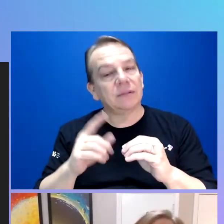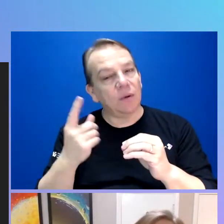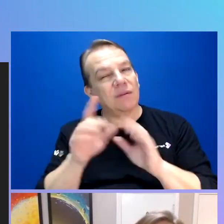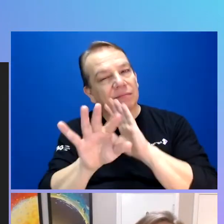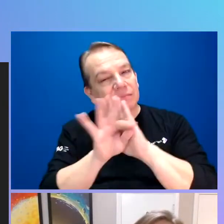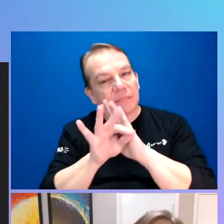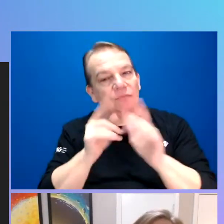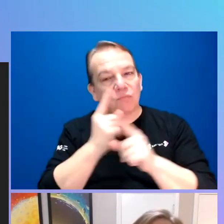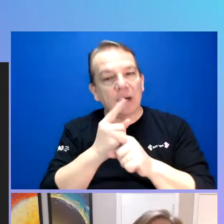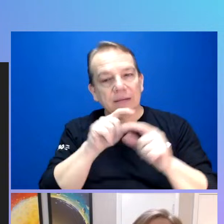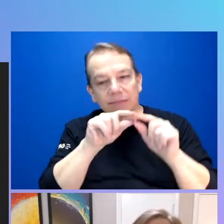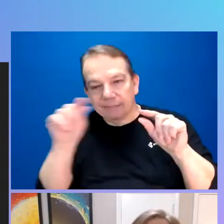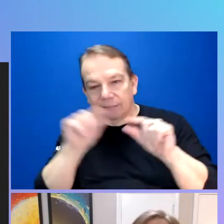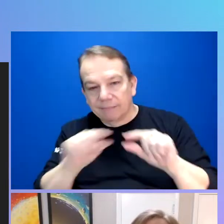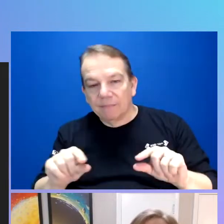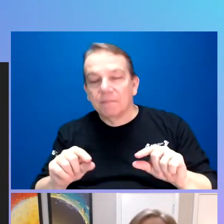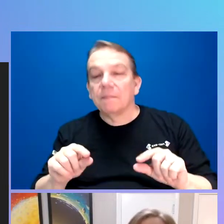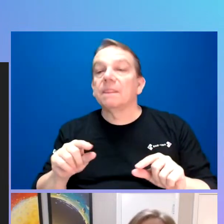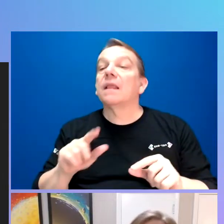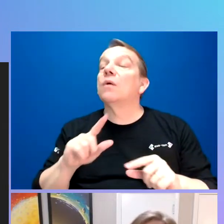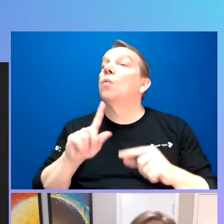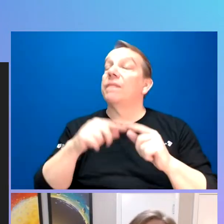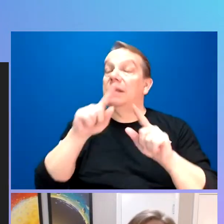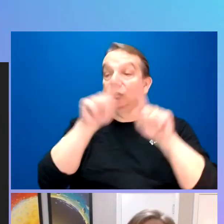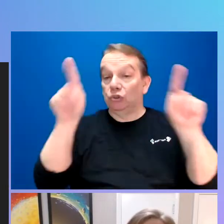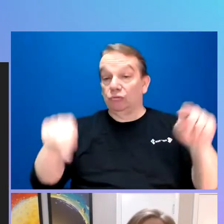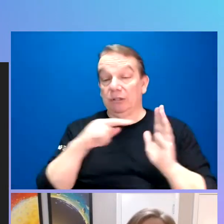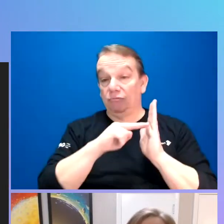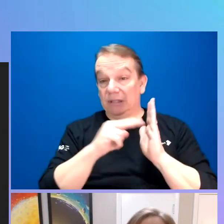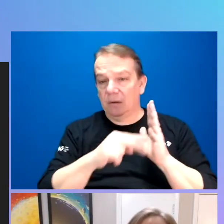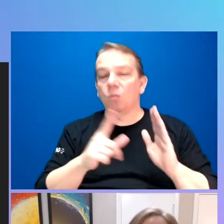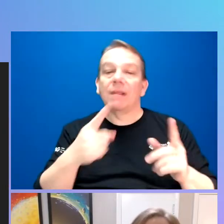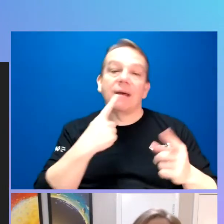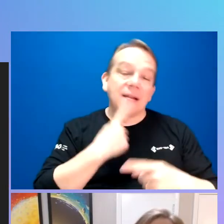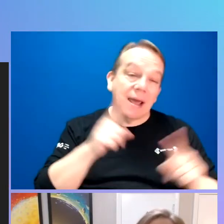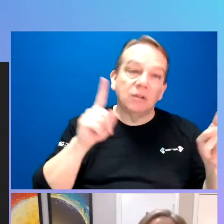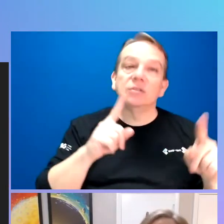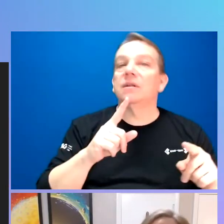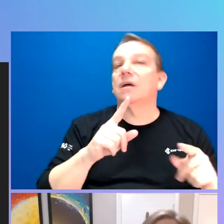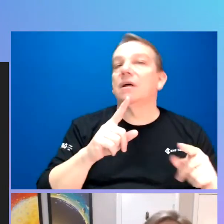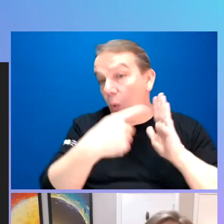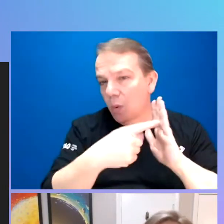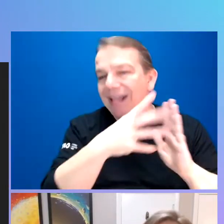encounters this link, it will announce the name and the role.